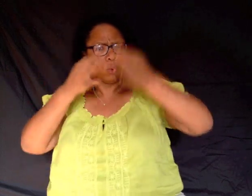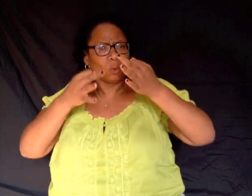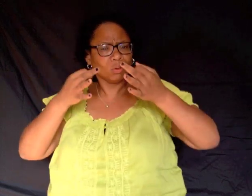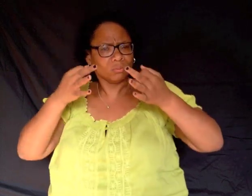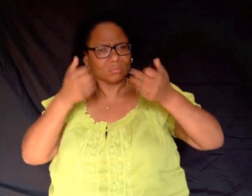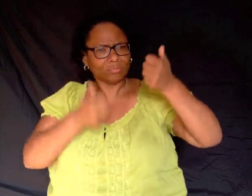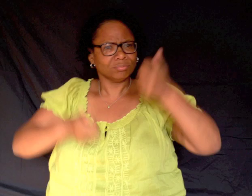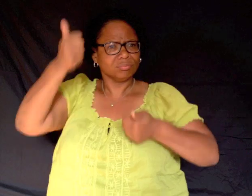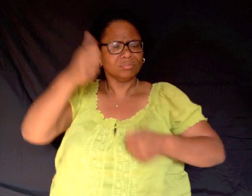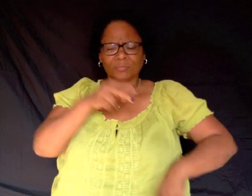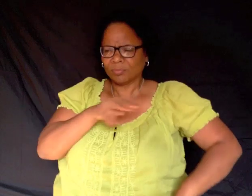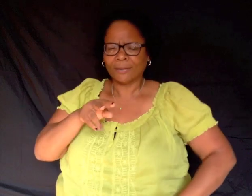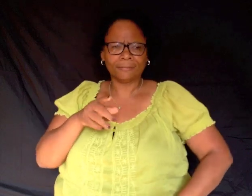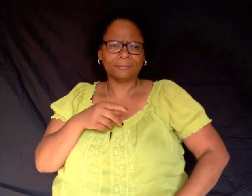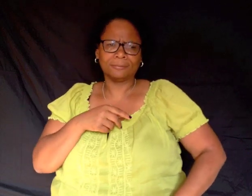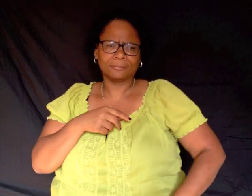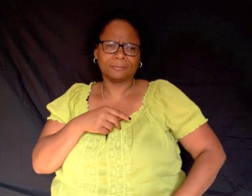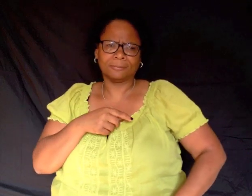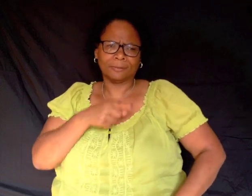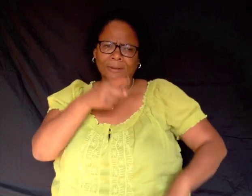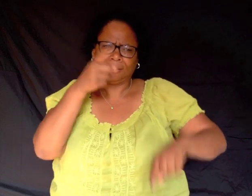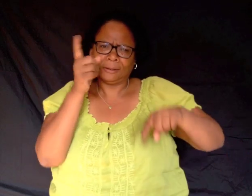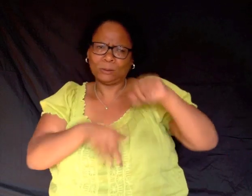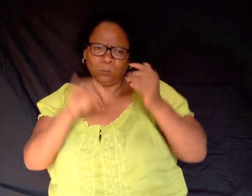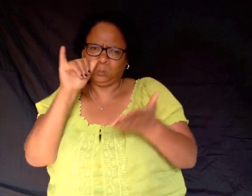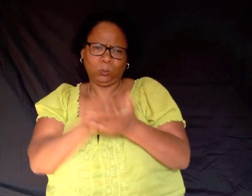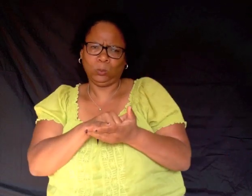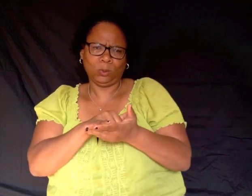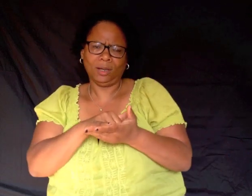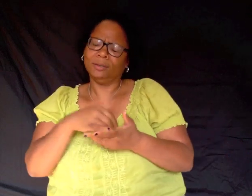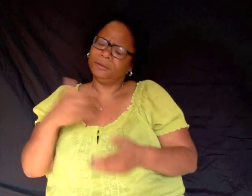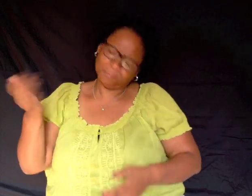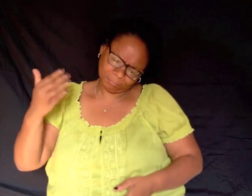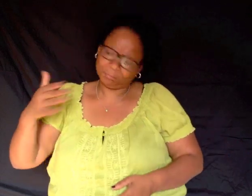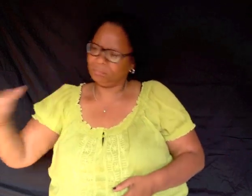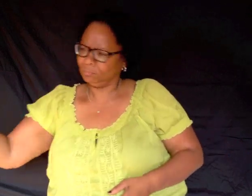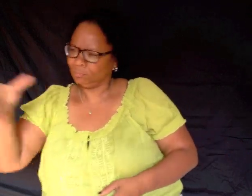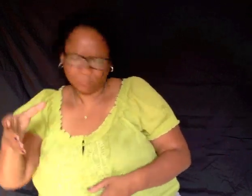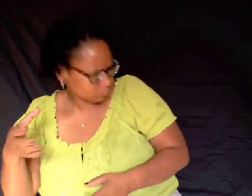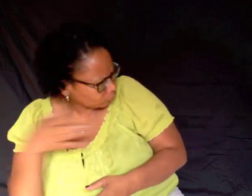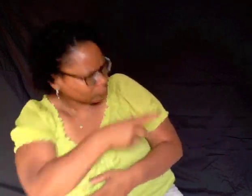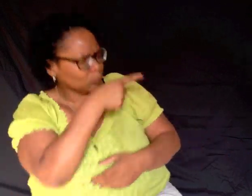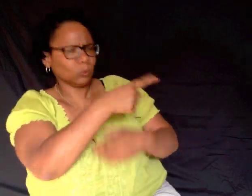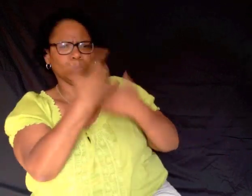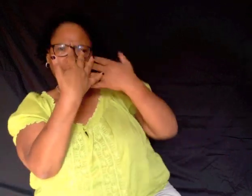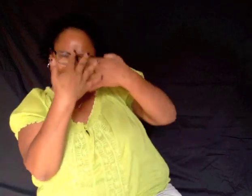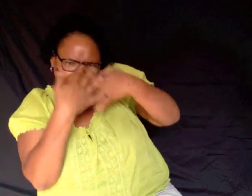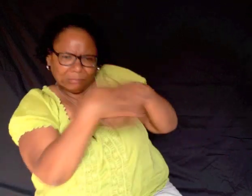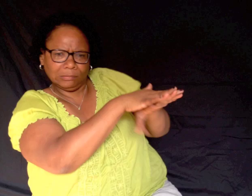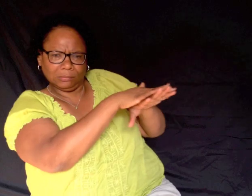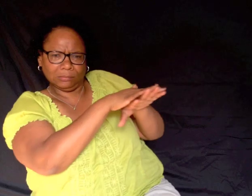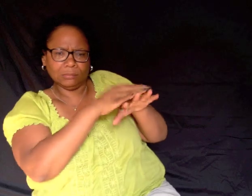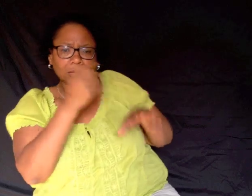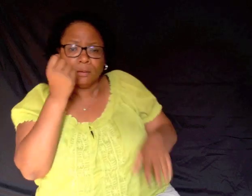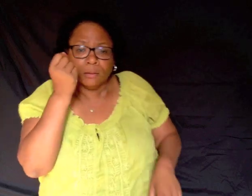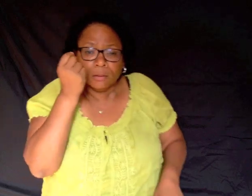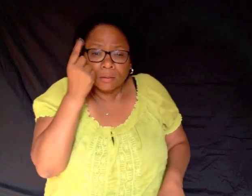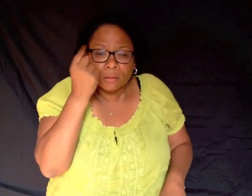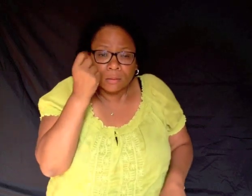The Supreme Court decided they couldn't allow that to continue. Those individuals were to be integrated back into the community.